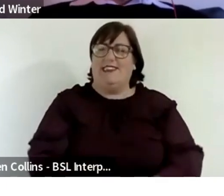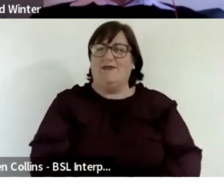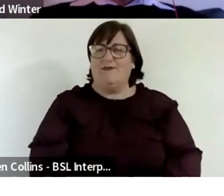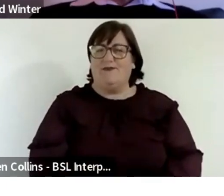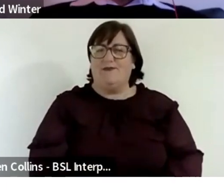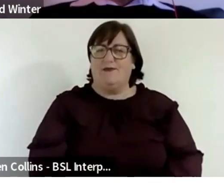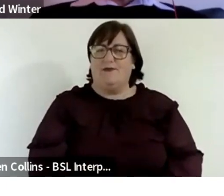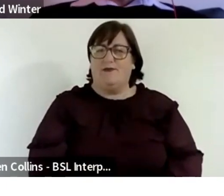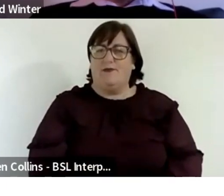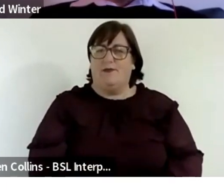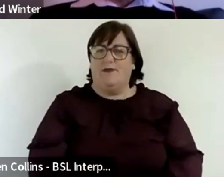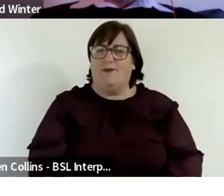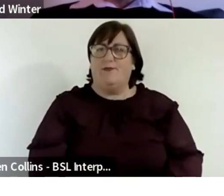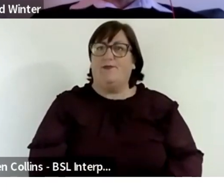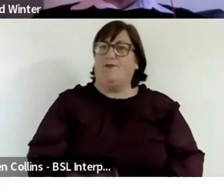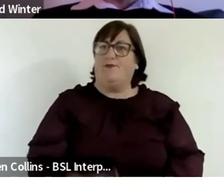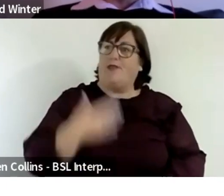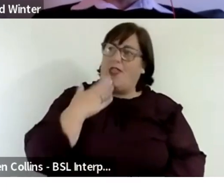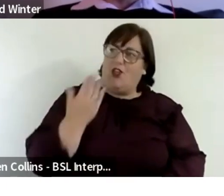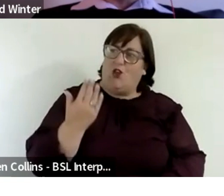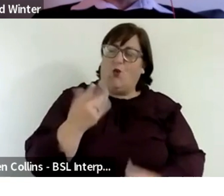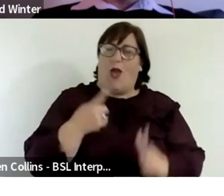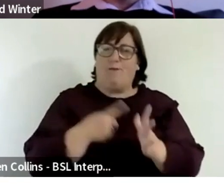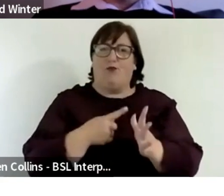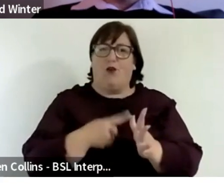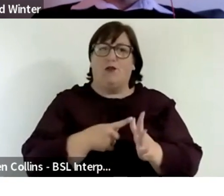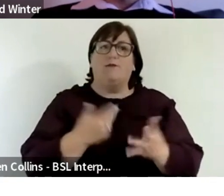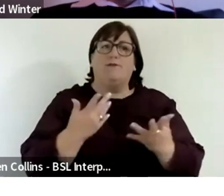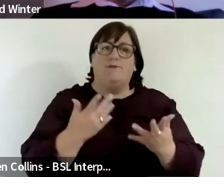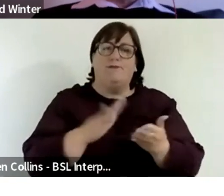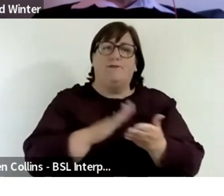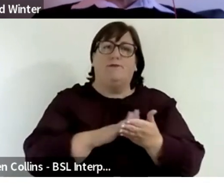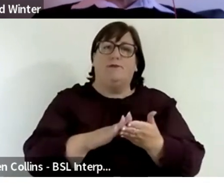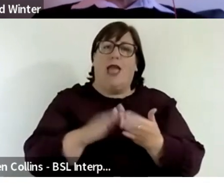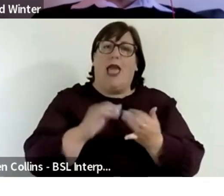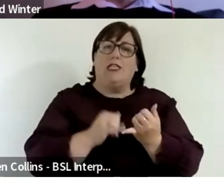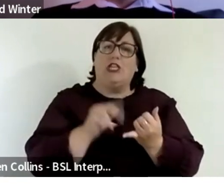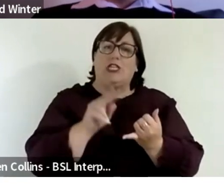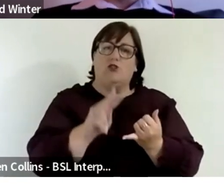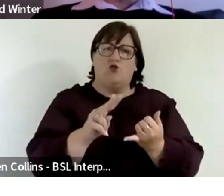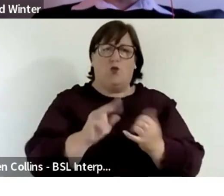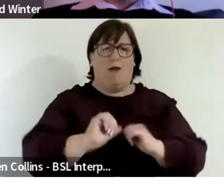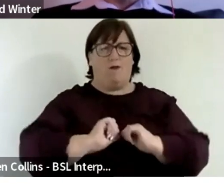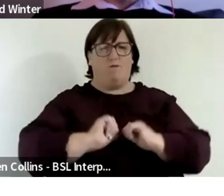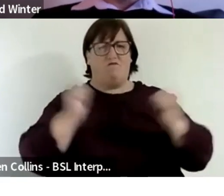So HS2 have a well established education programme. The reason we do this work is because we know that